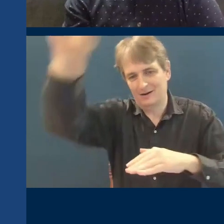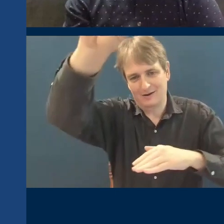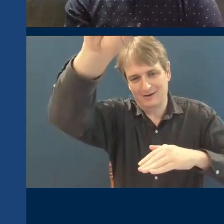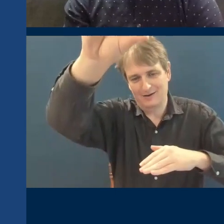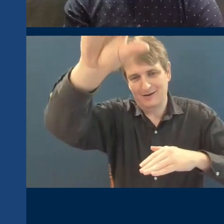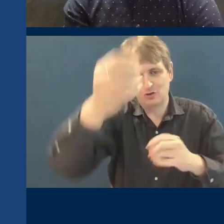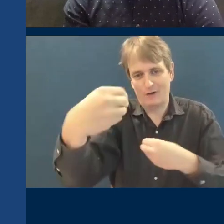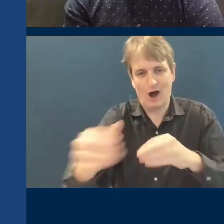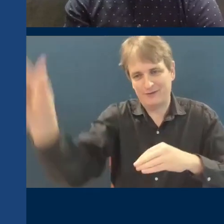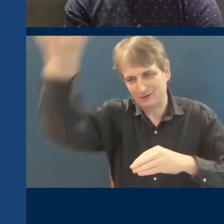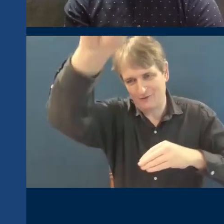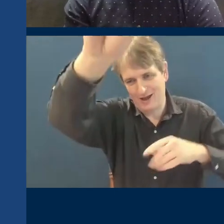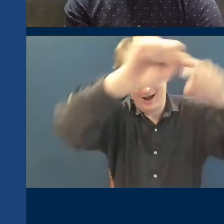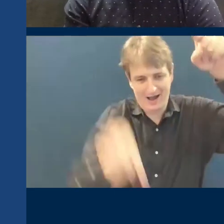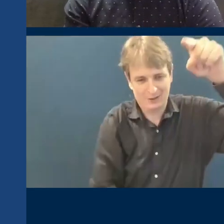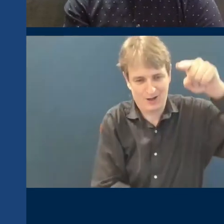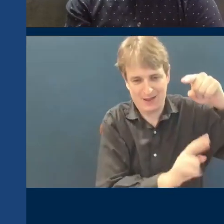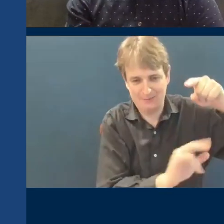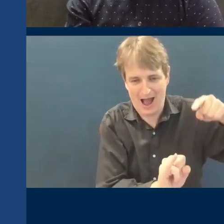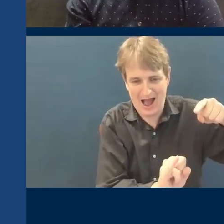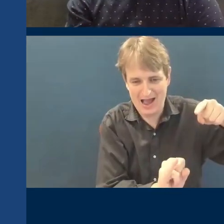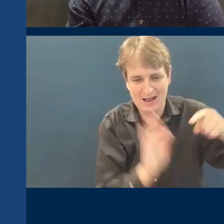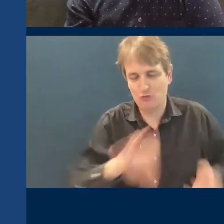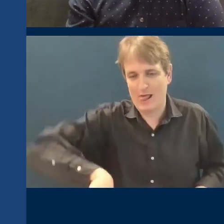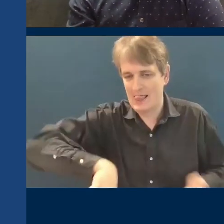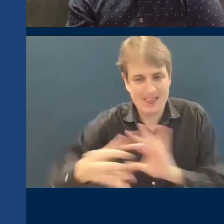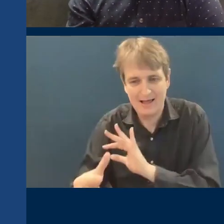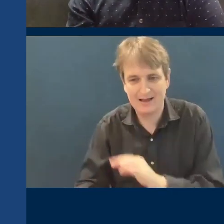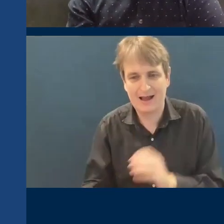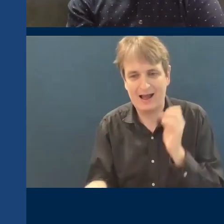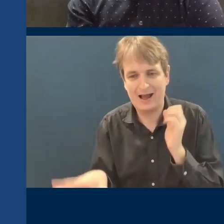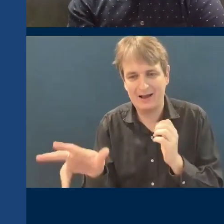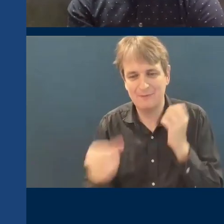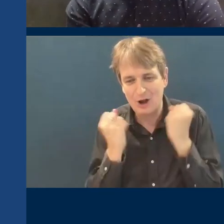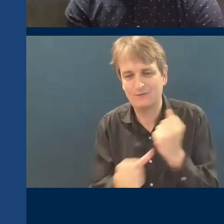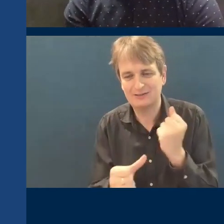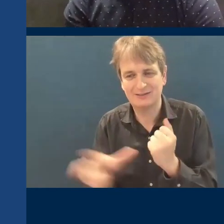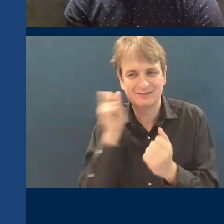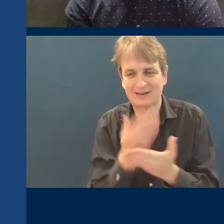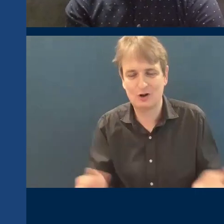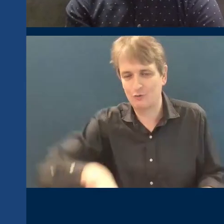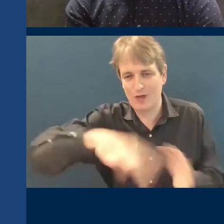and there's a magnetic resonance in your offices above an MRI machine that can mess some things up as well.